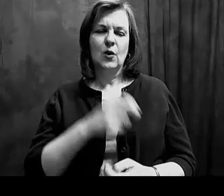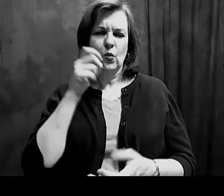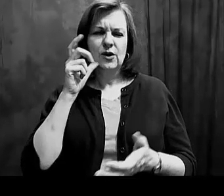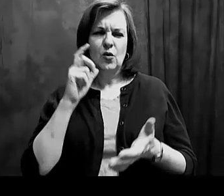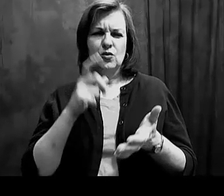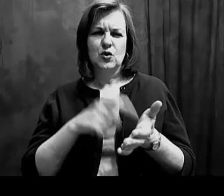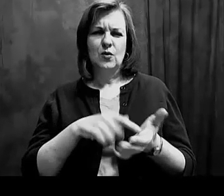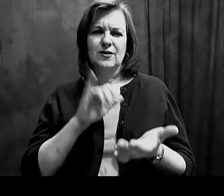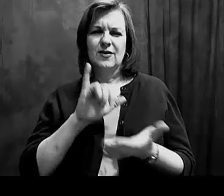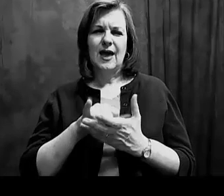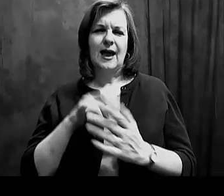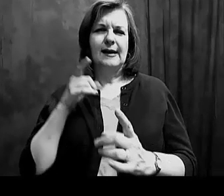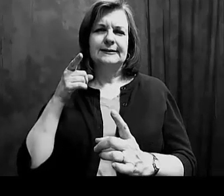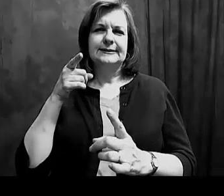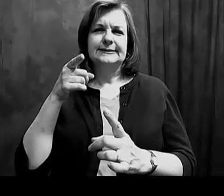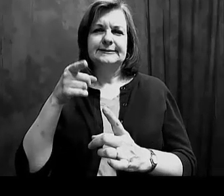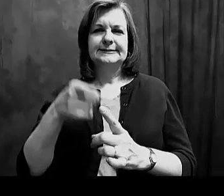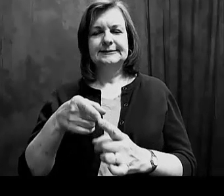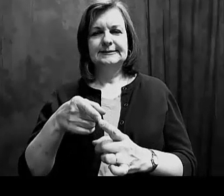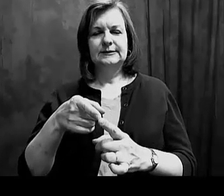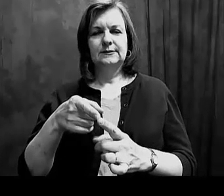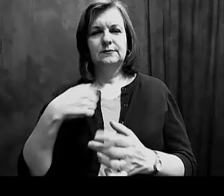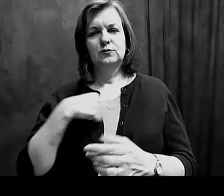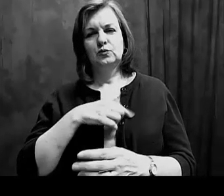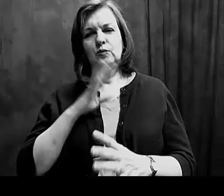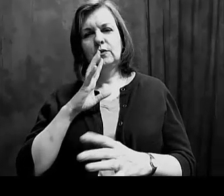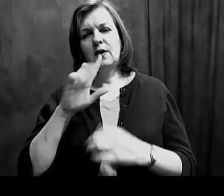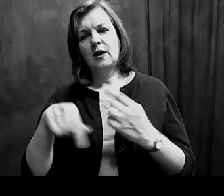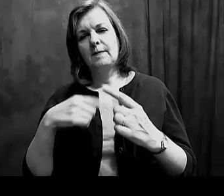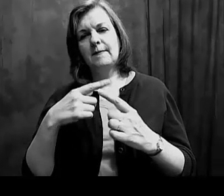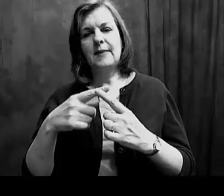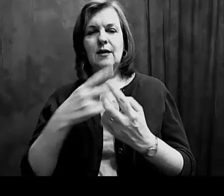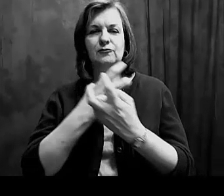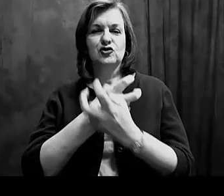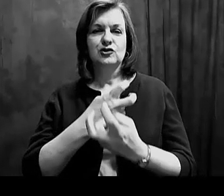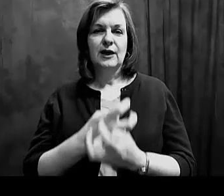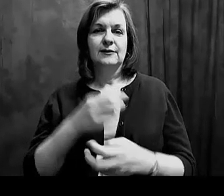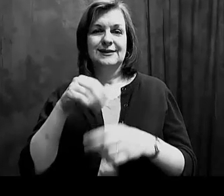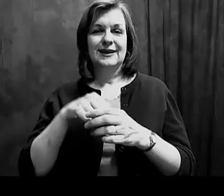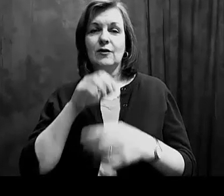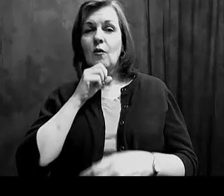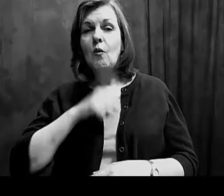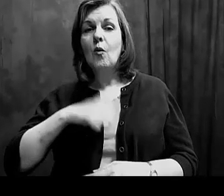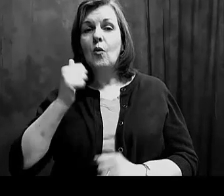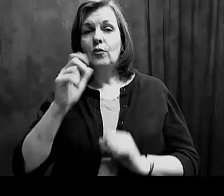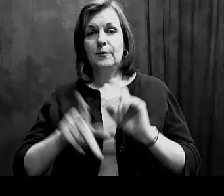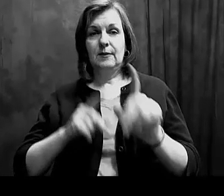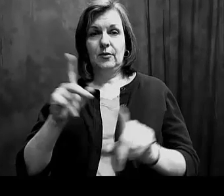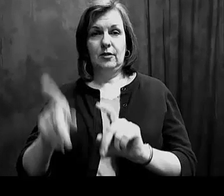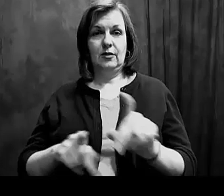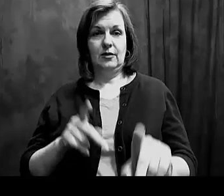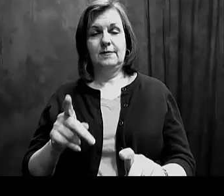until we look at the skeletal structures of older individuals